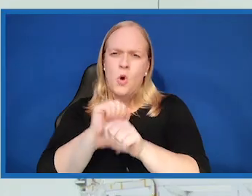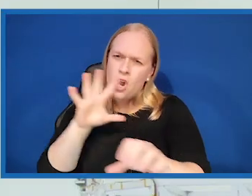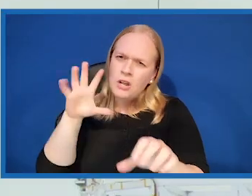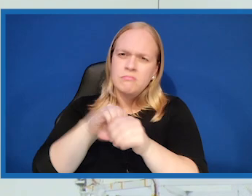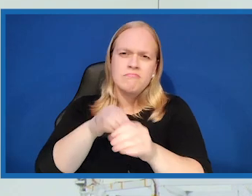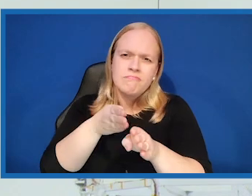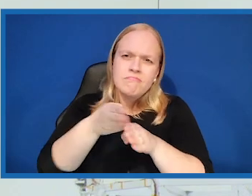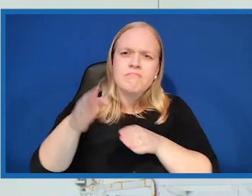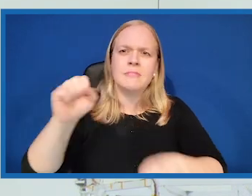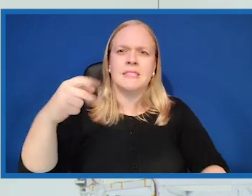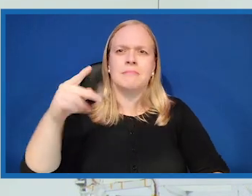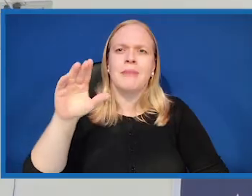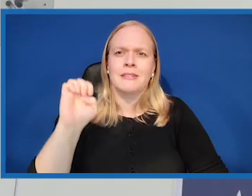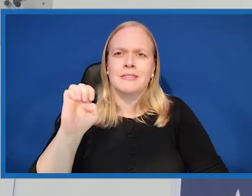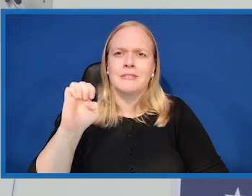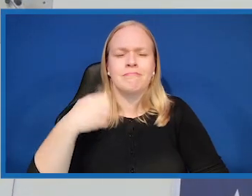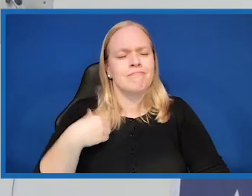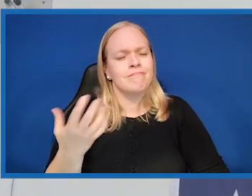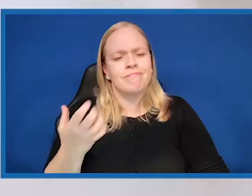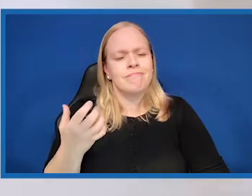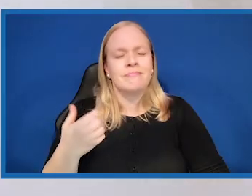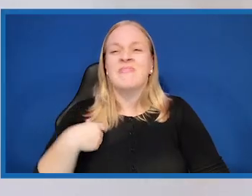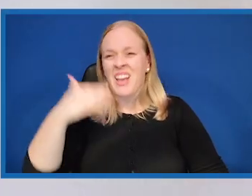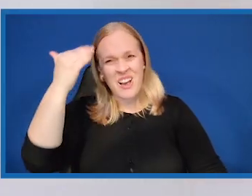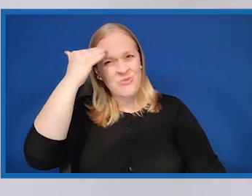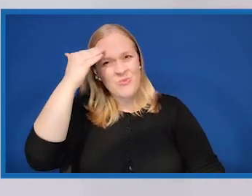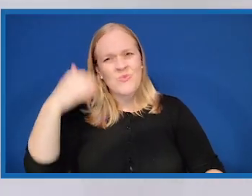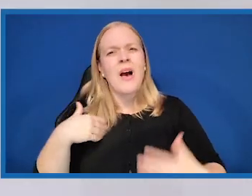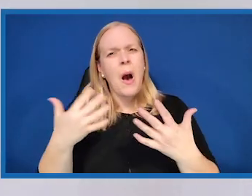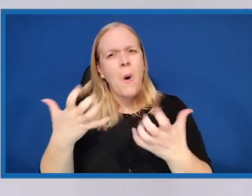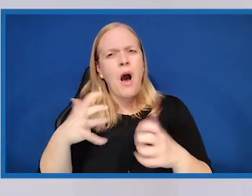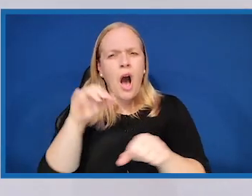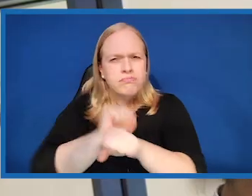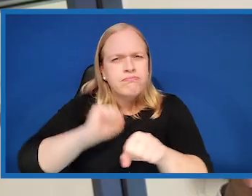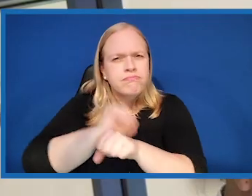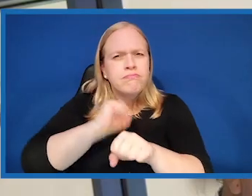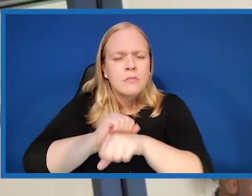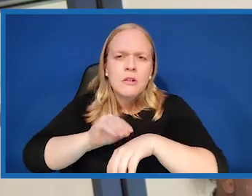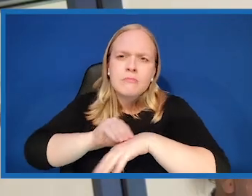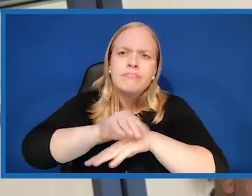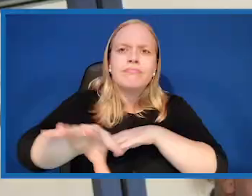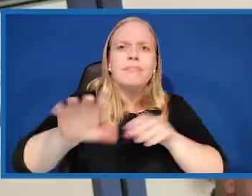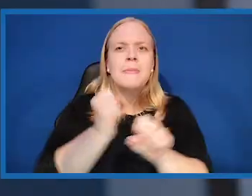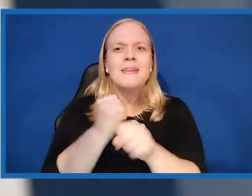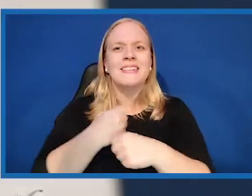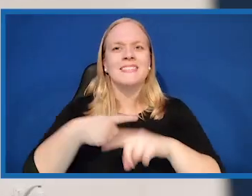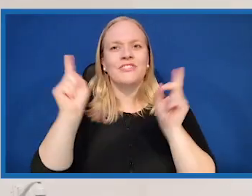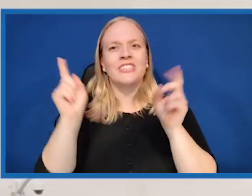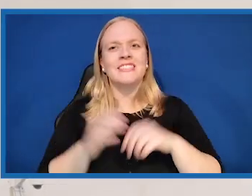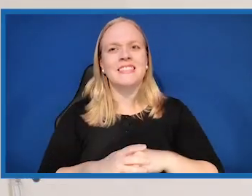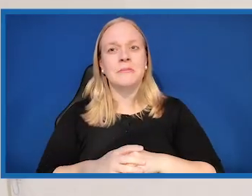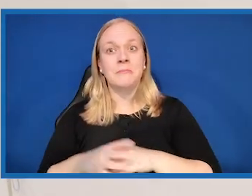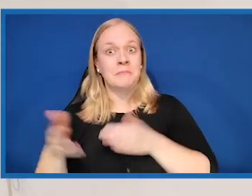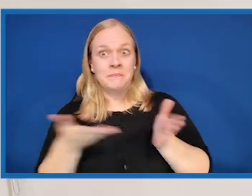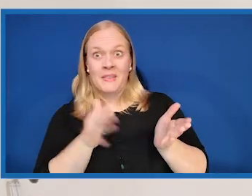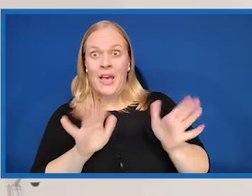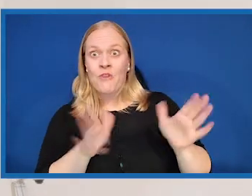I KNEW THAT I WANTED TO WORK IN SOMETHING THAT MADE A DIFFERENCE. THIS IS THE ROOM WHERE WE-WE, UH, DEVELOPED, INTEGRATED, TESTED THE SENTINEL-6